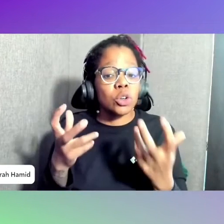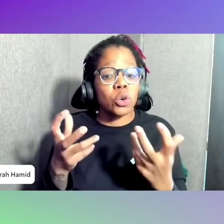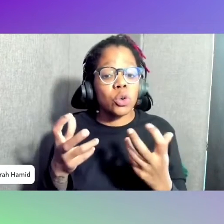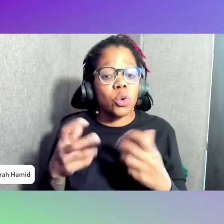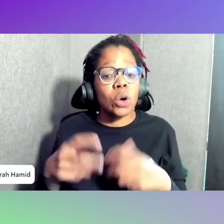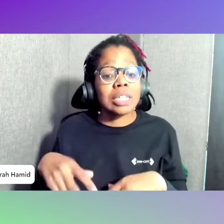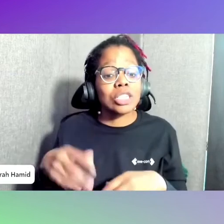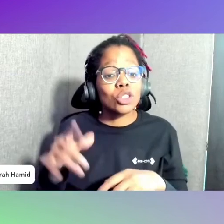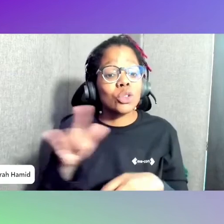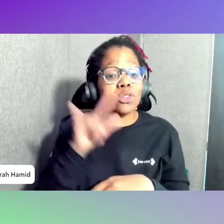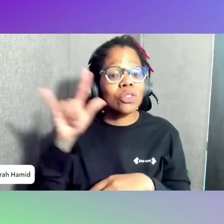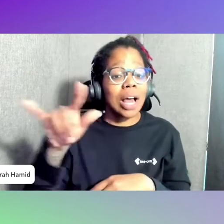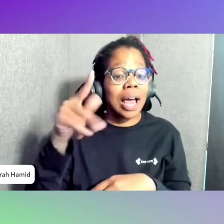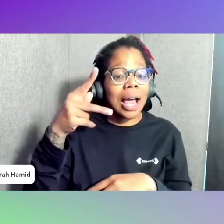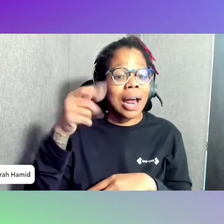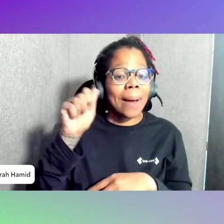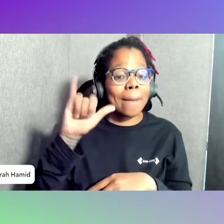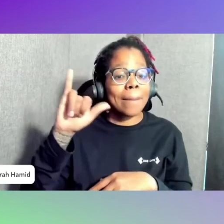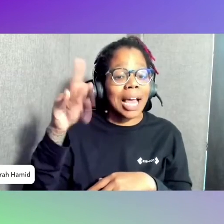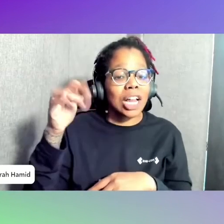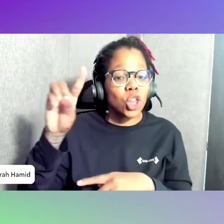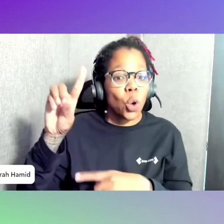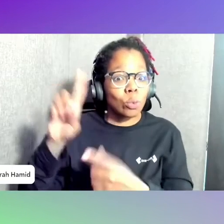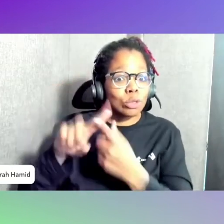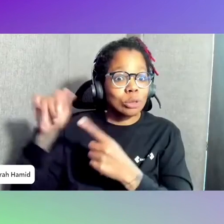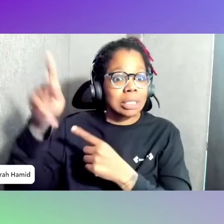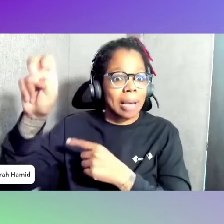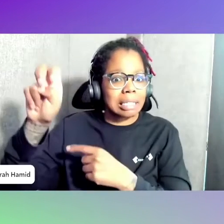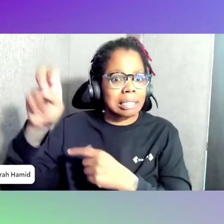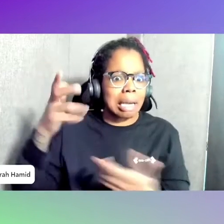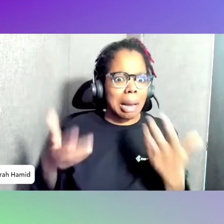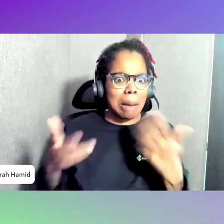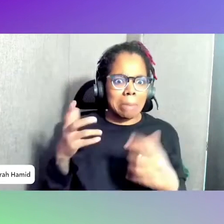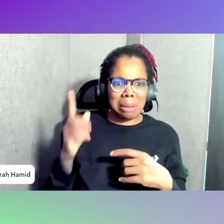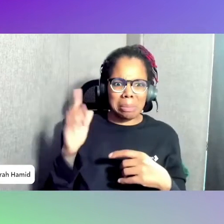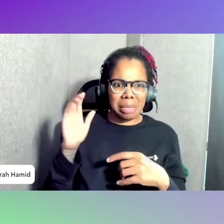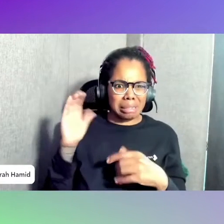your advancement or the next natural step in your profession yes sometimes you